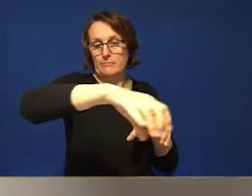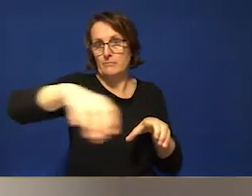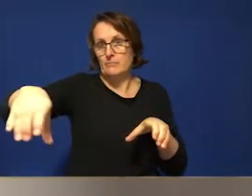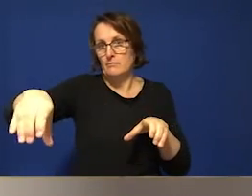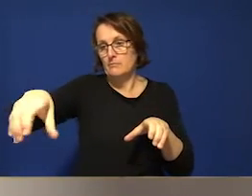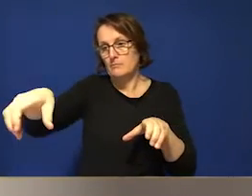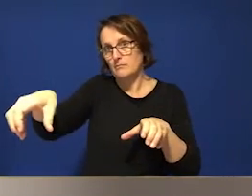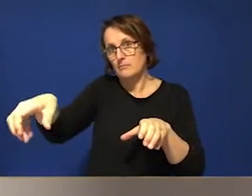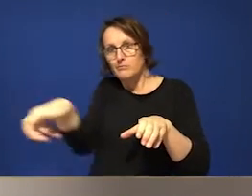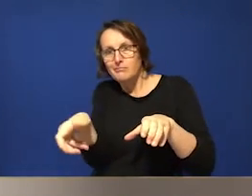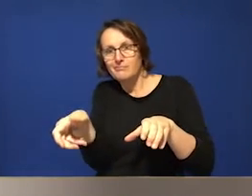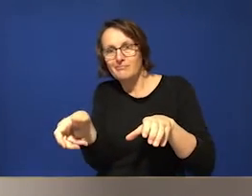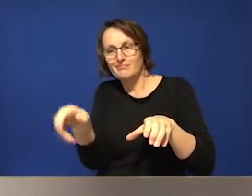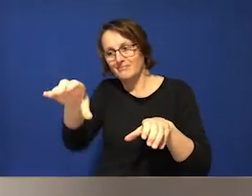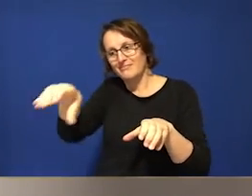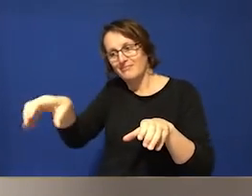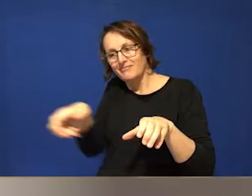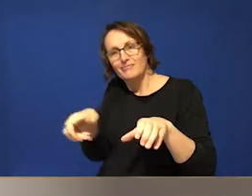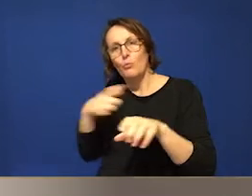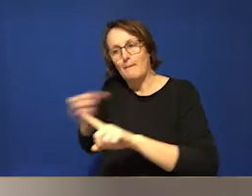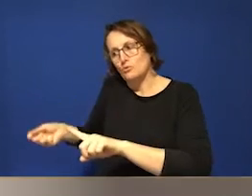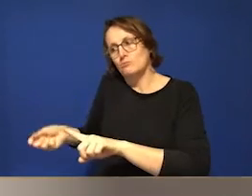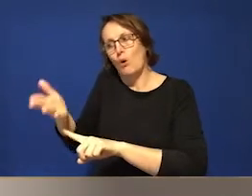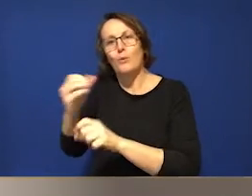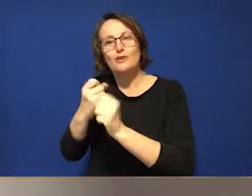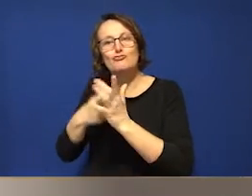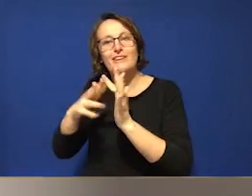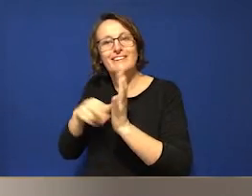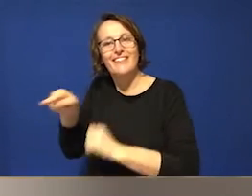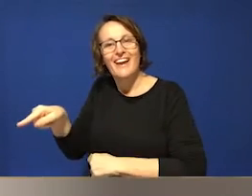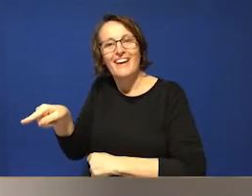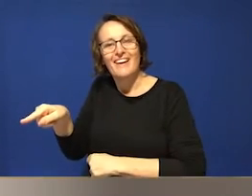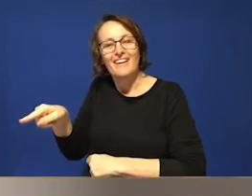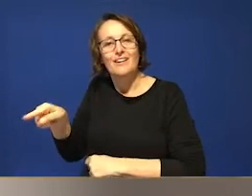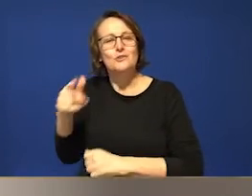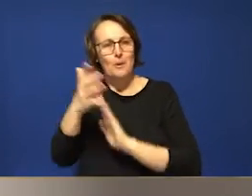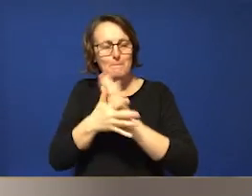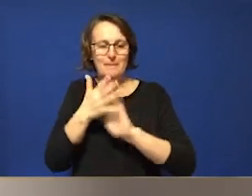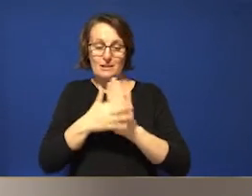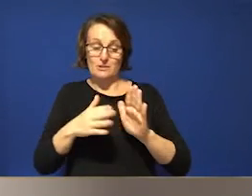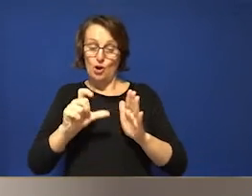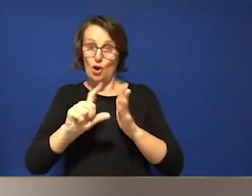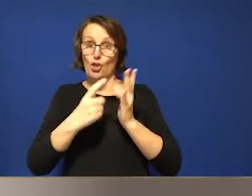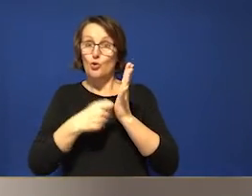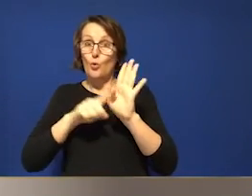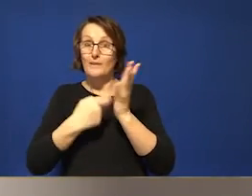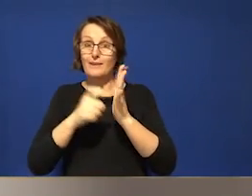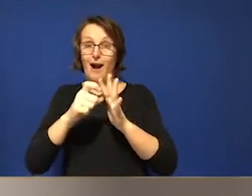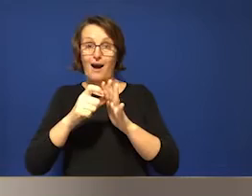but it's what you at us, because it's created like a much more kind of a sense that the courtyard is being wrapped by the building.